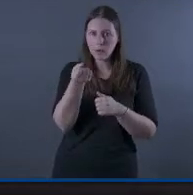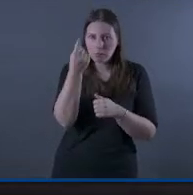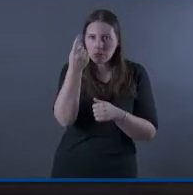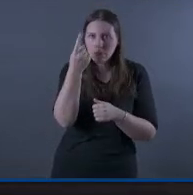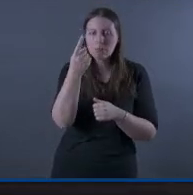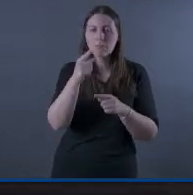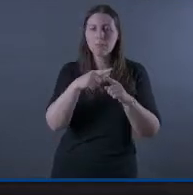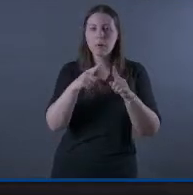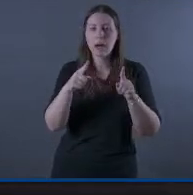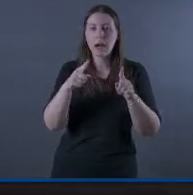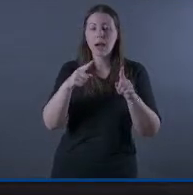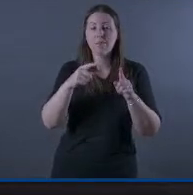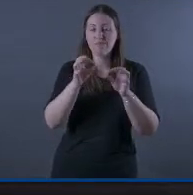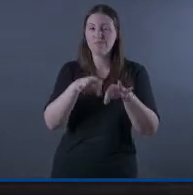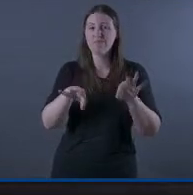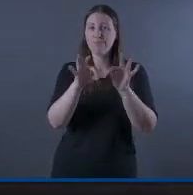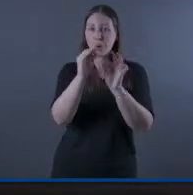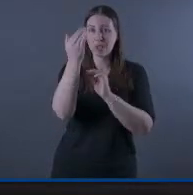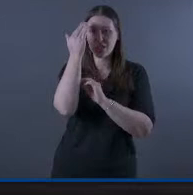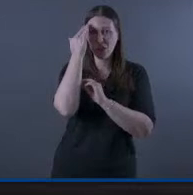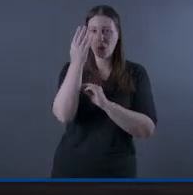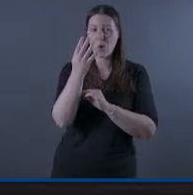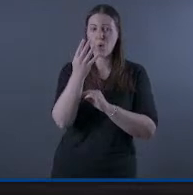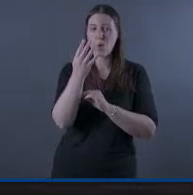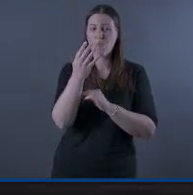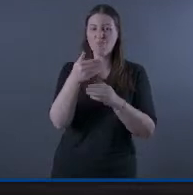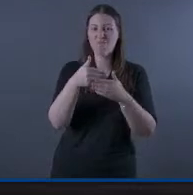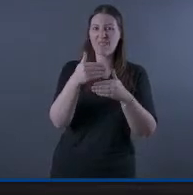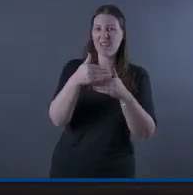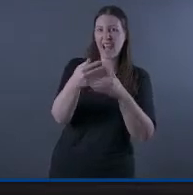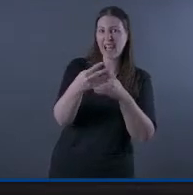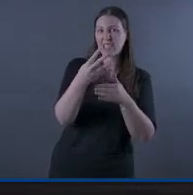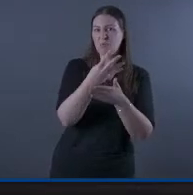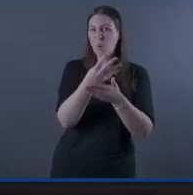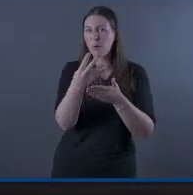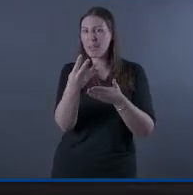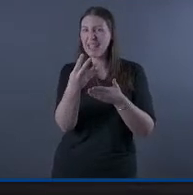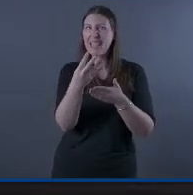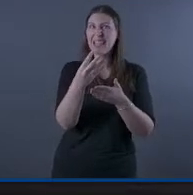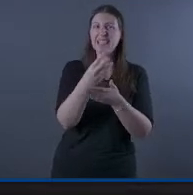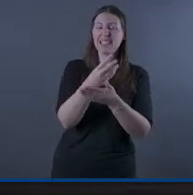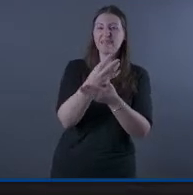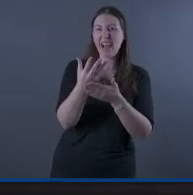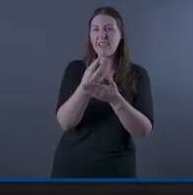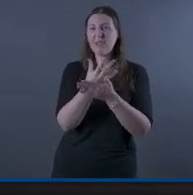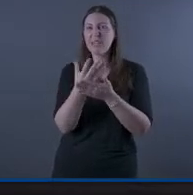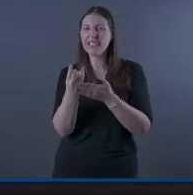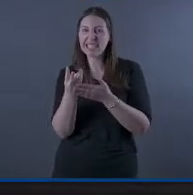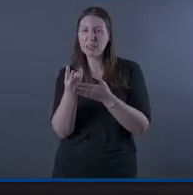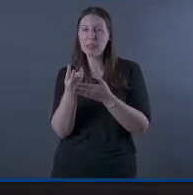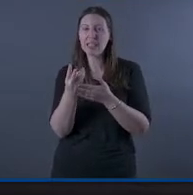that will change and there should be an abundance of vaccine to match the expanded eligibility.